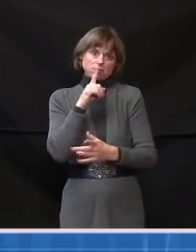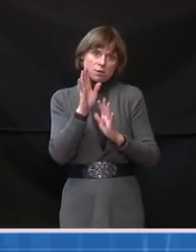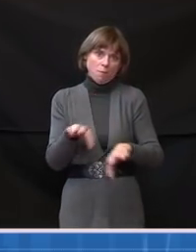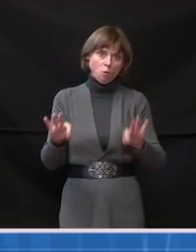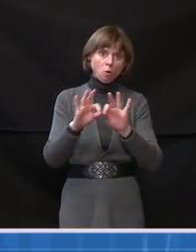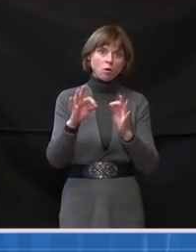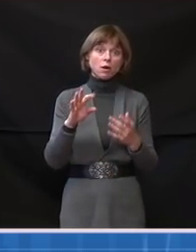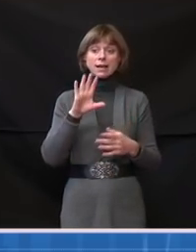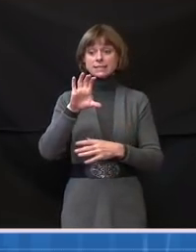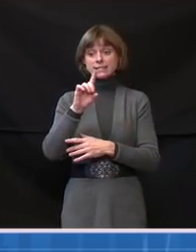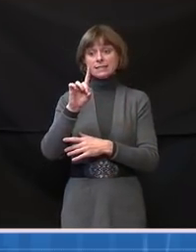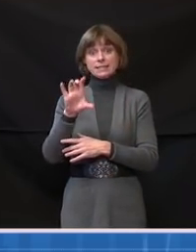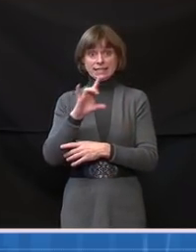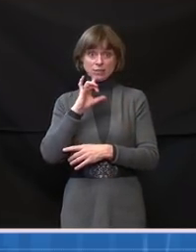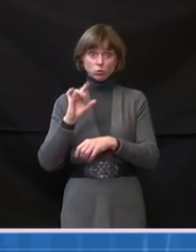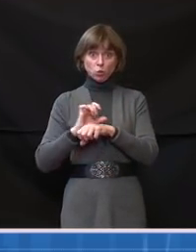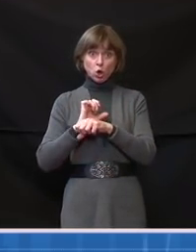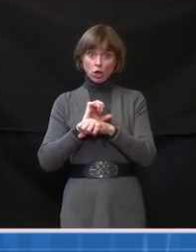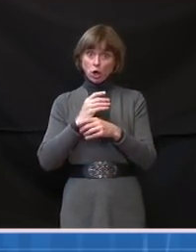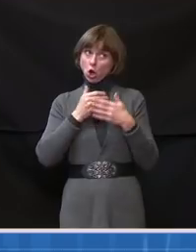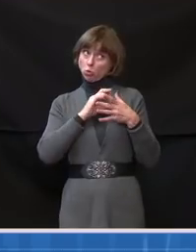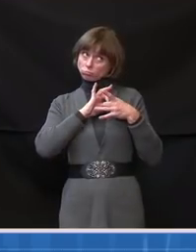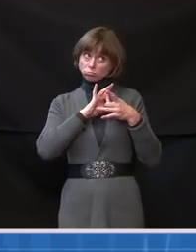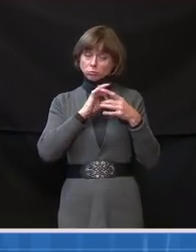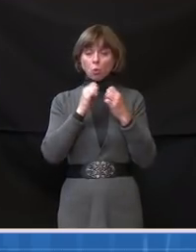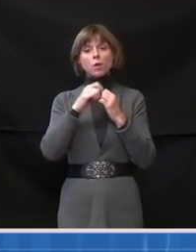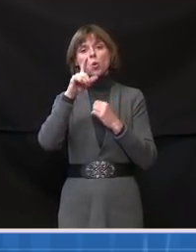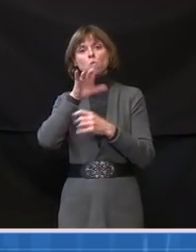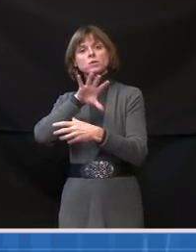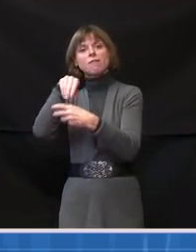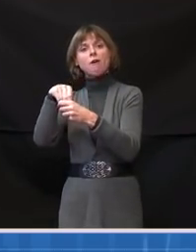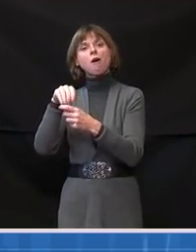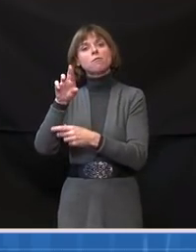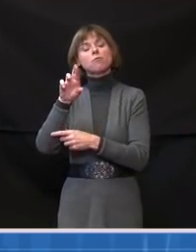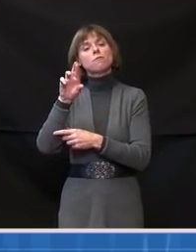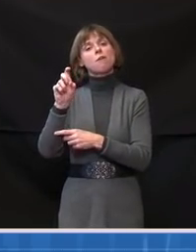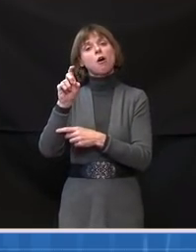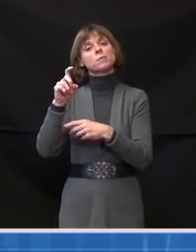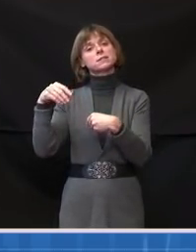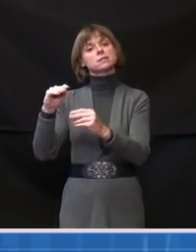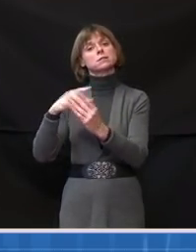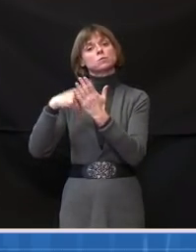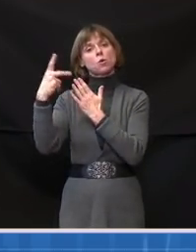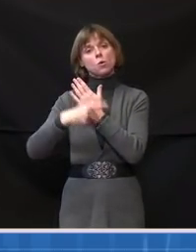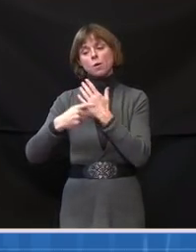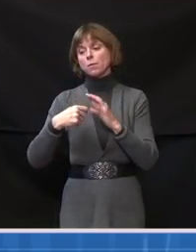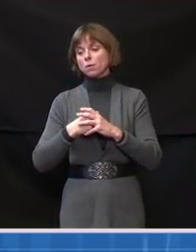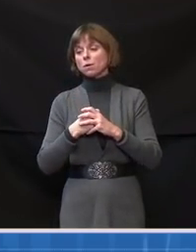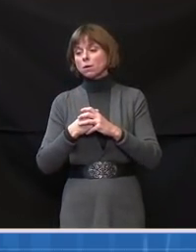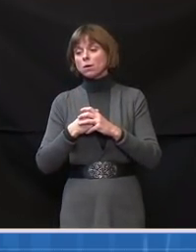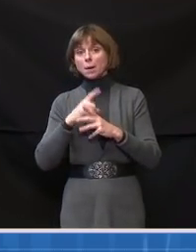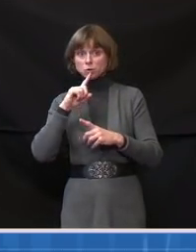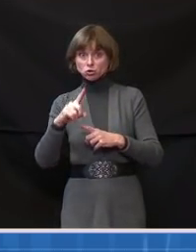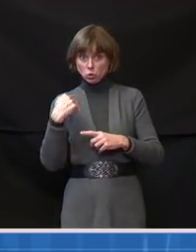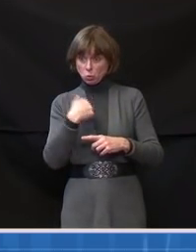with those participating in the Federal Retail Pharmacy Program to make sure that we see, you know, a substantial number of pharmacies